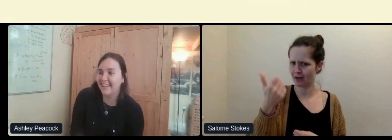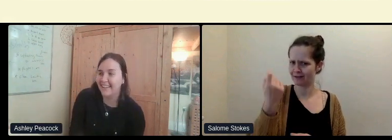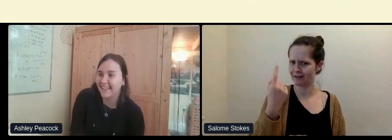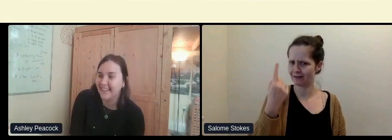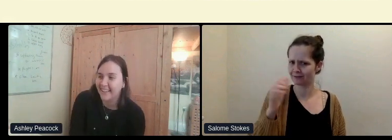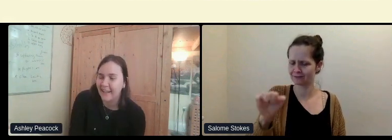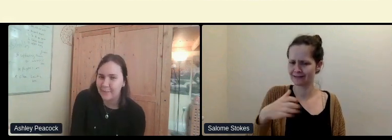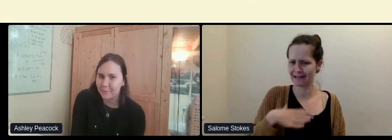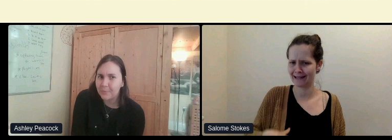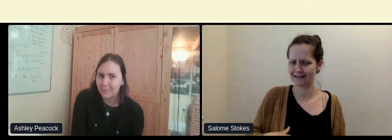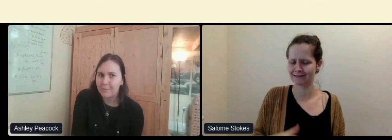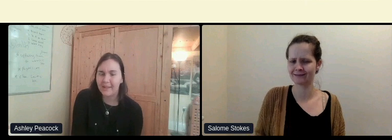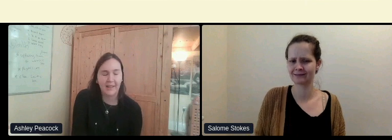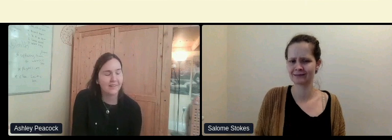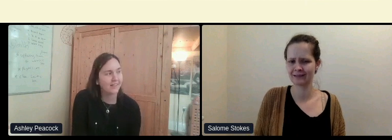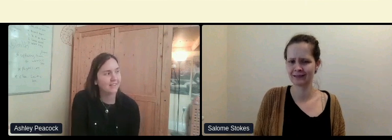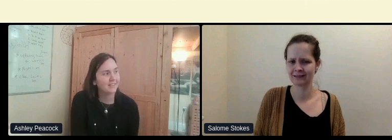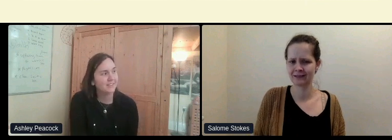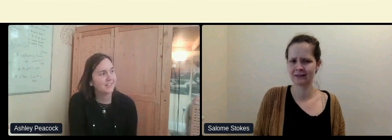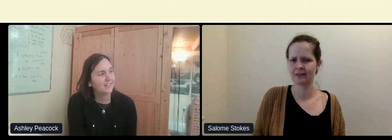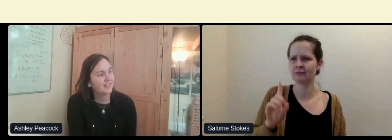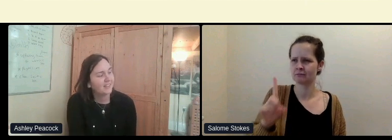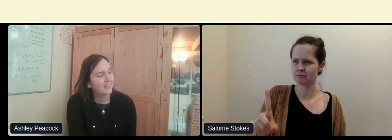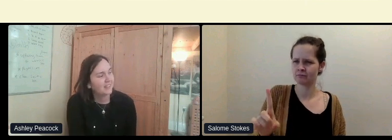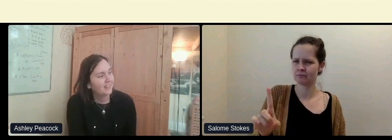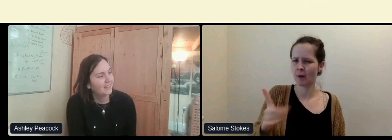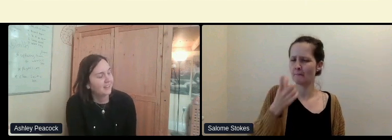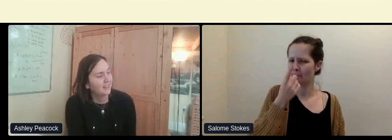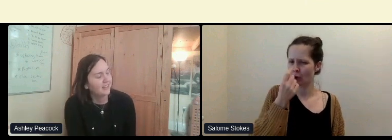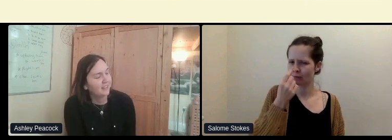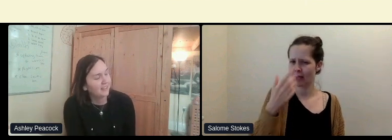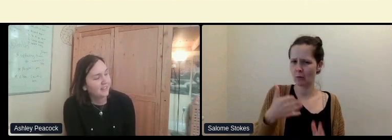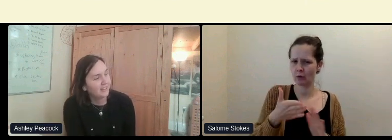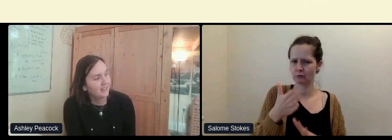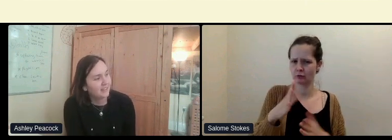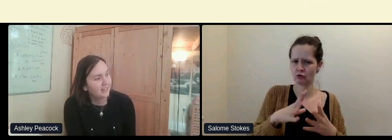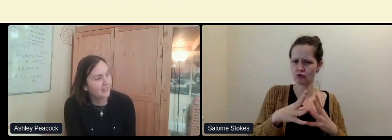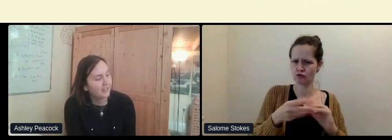So I might look at it and look into making some of those because I think they could be quite useful.